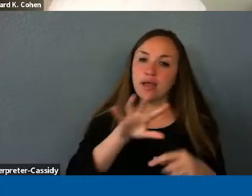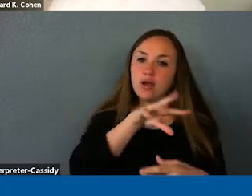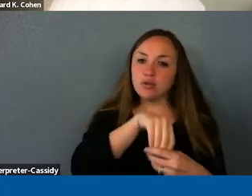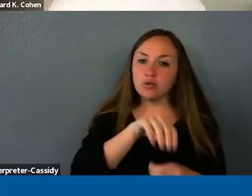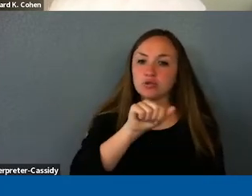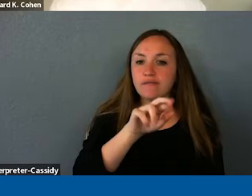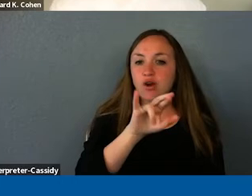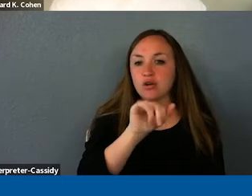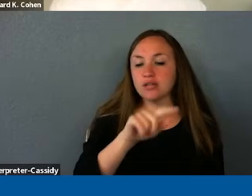to ensure accessibility.